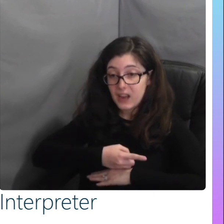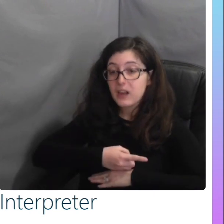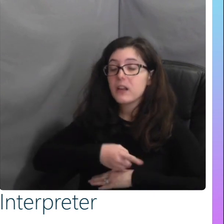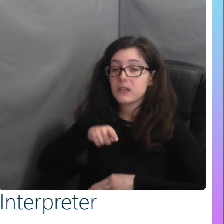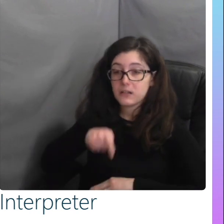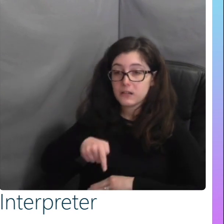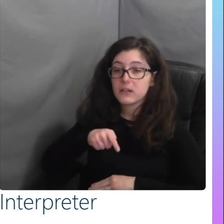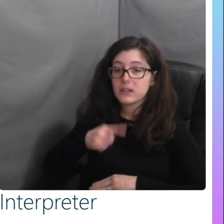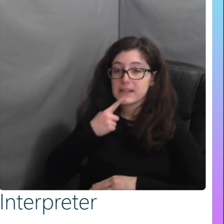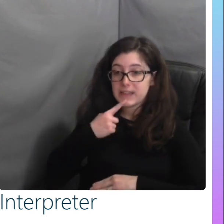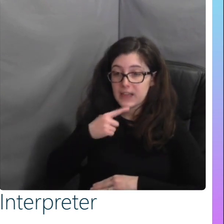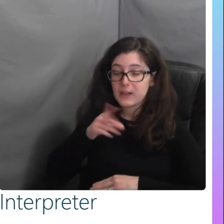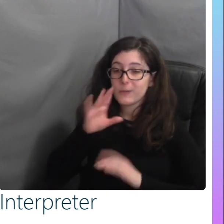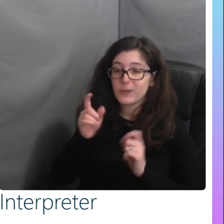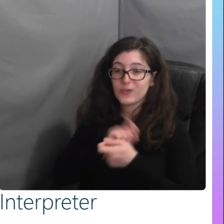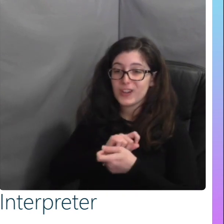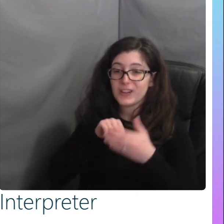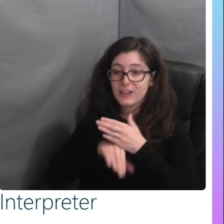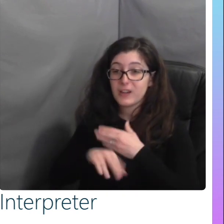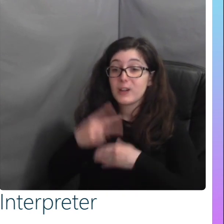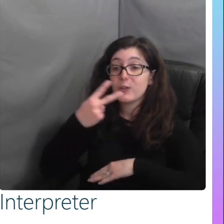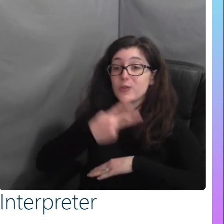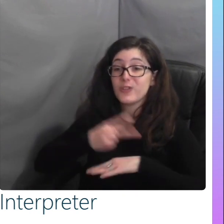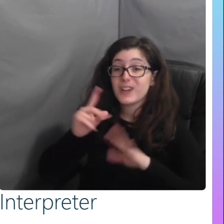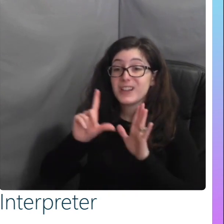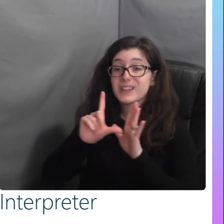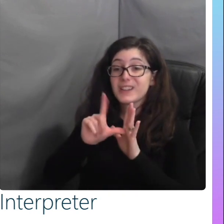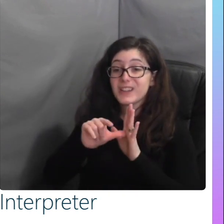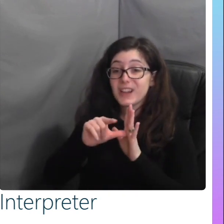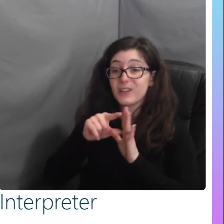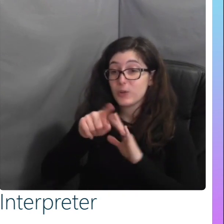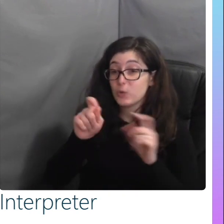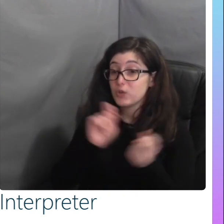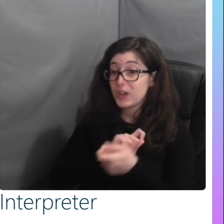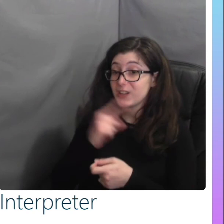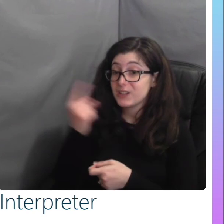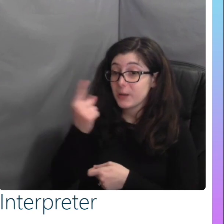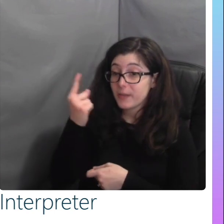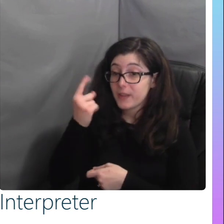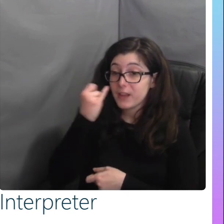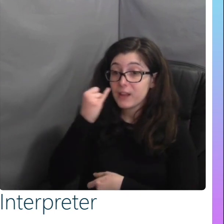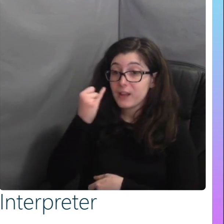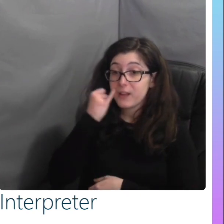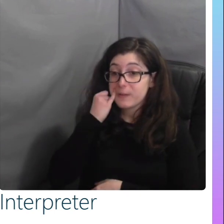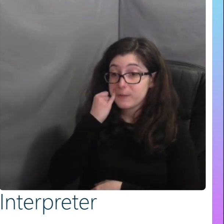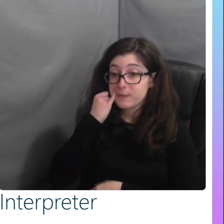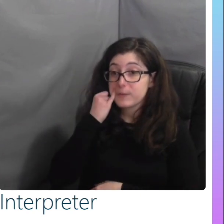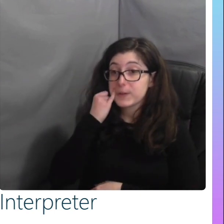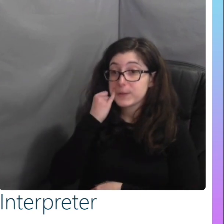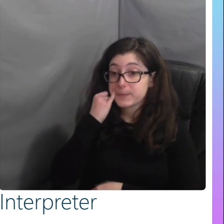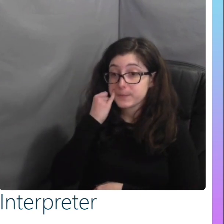Two days later when you've changed something about it, if that's the thing that's not accessible,